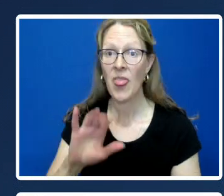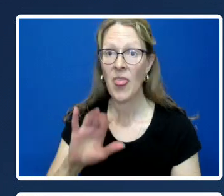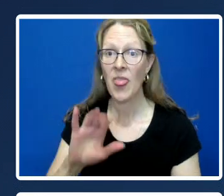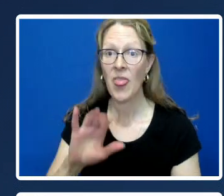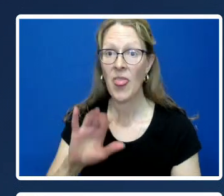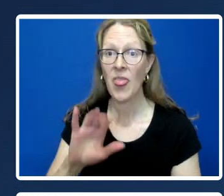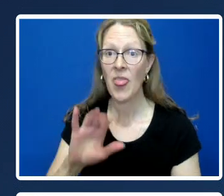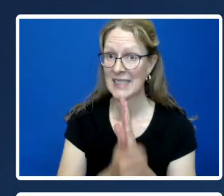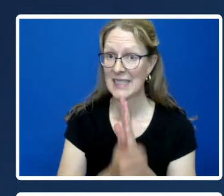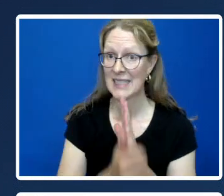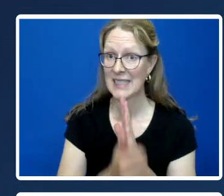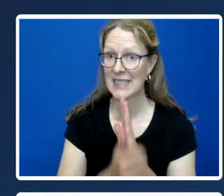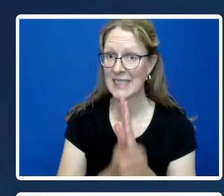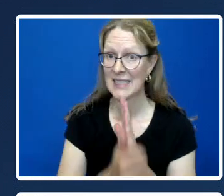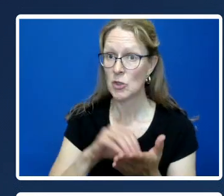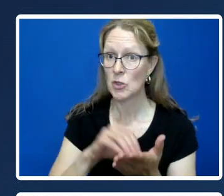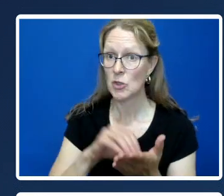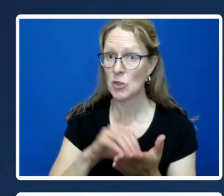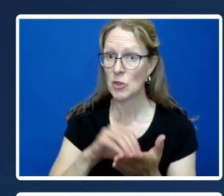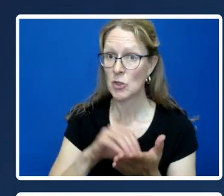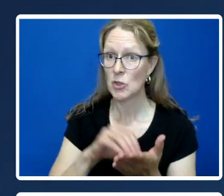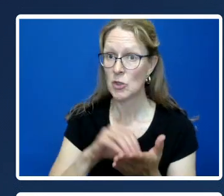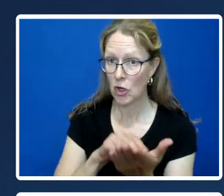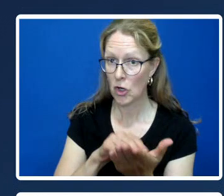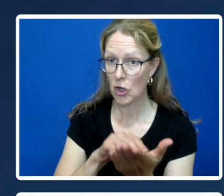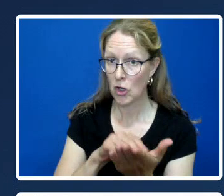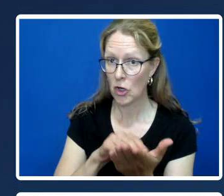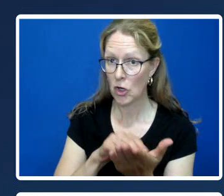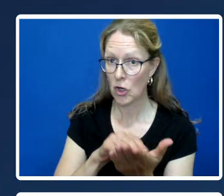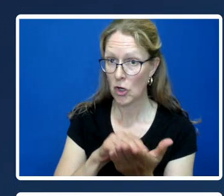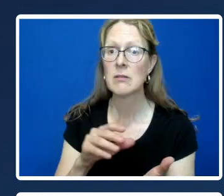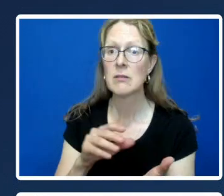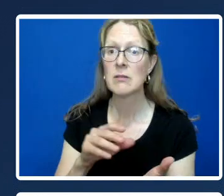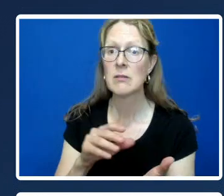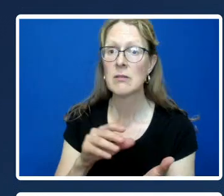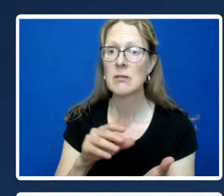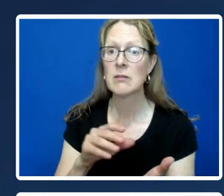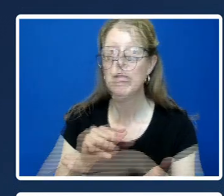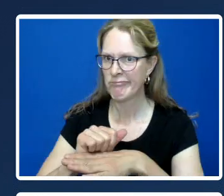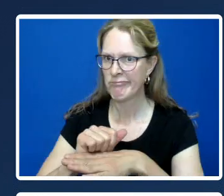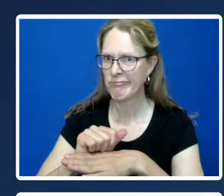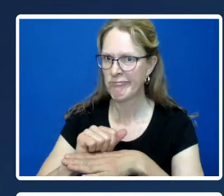and got to practice throughout this project. And then we also taught them how to take photographs.